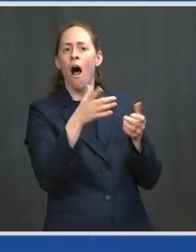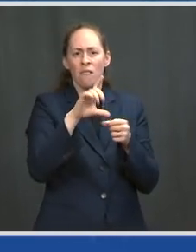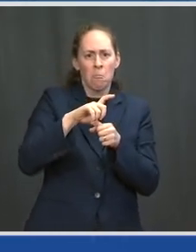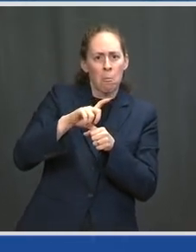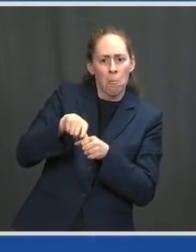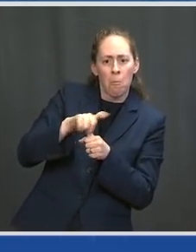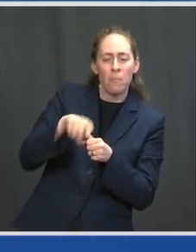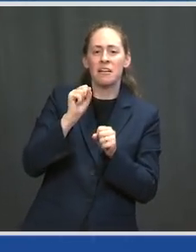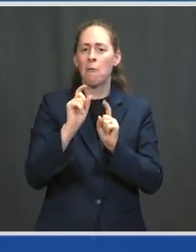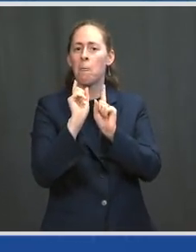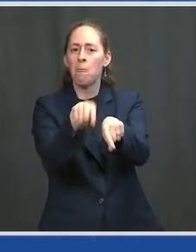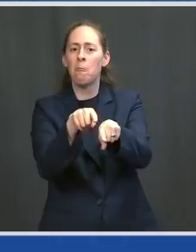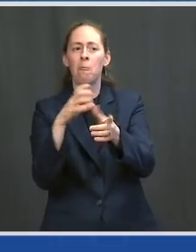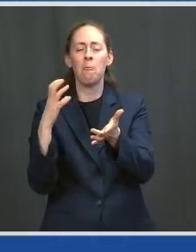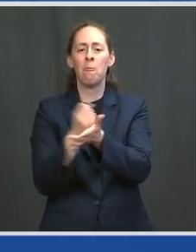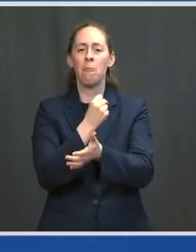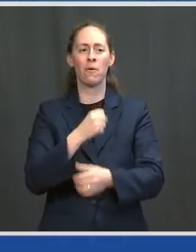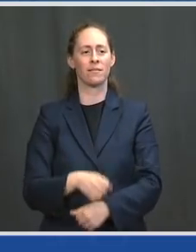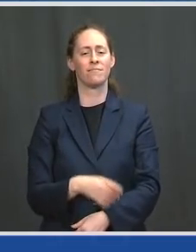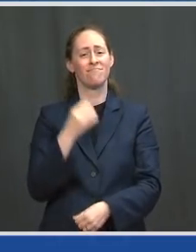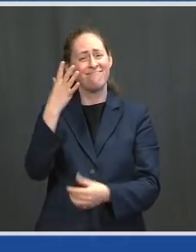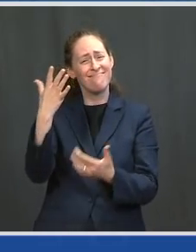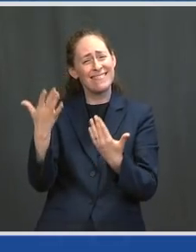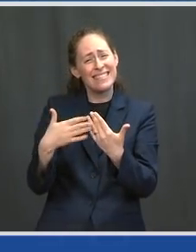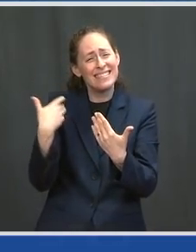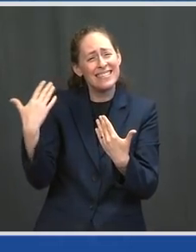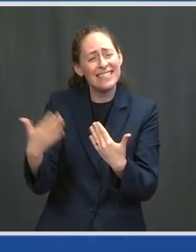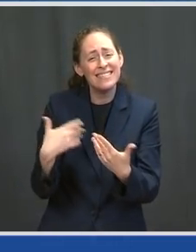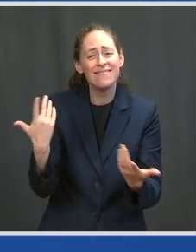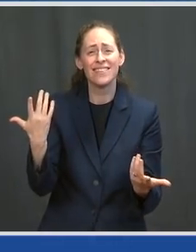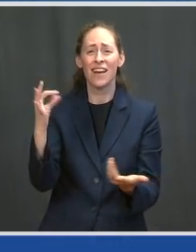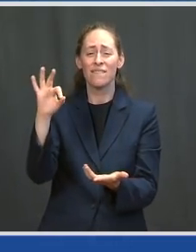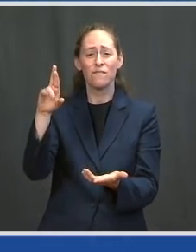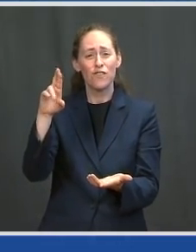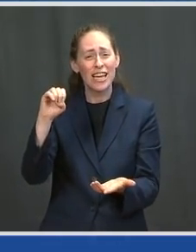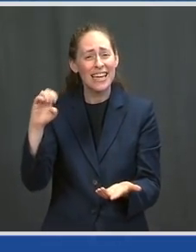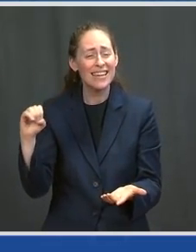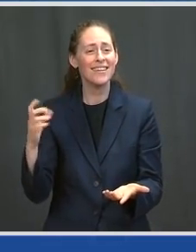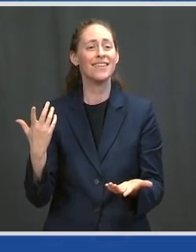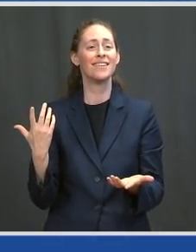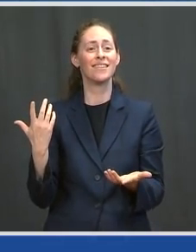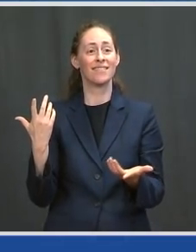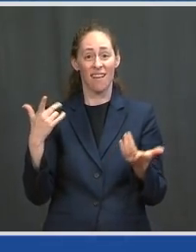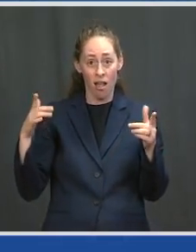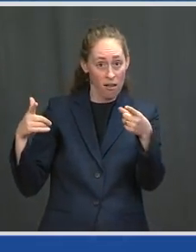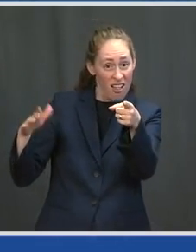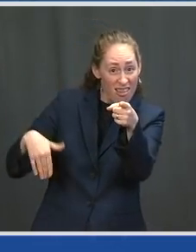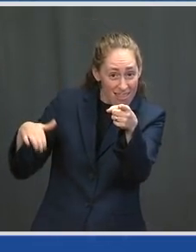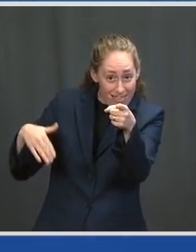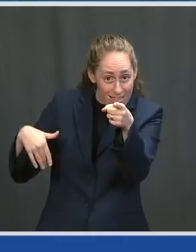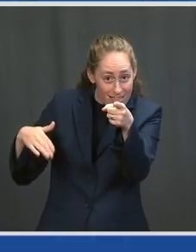It's easy, it's convenient, and it's free. So if you haven't gotten vaccinated or still have questions,